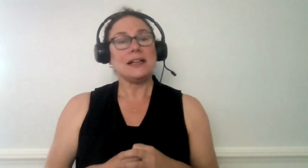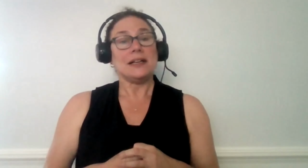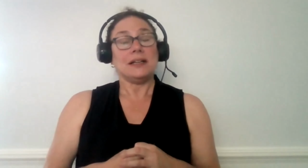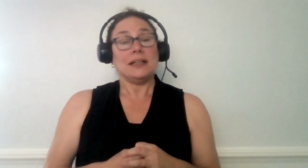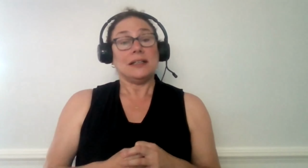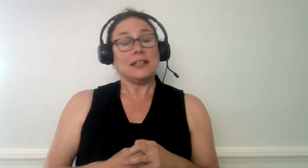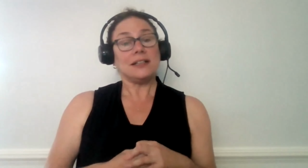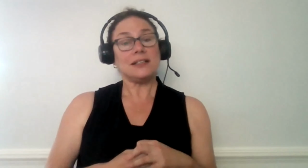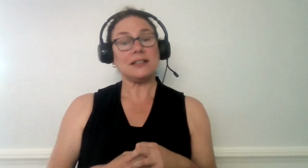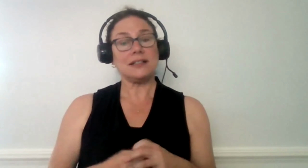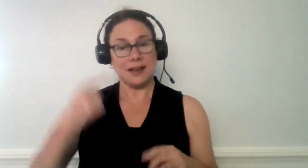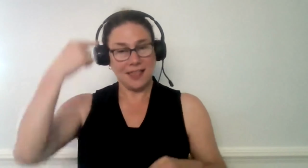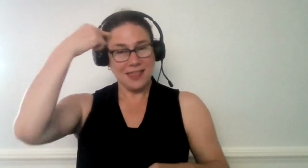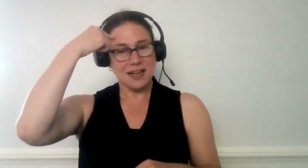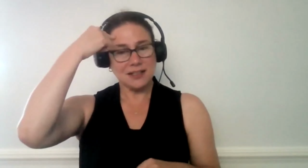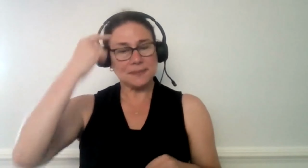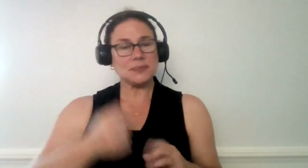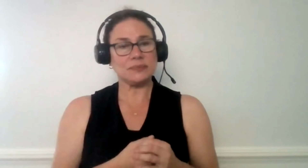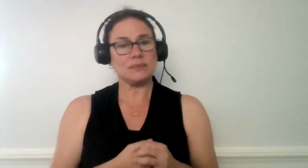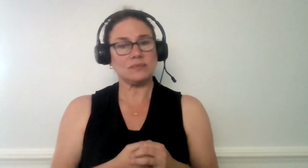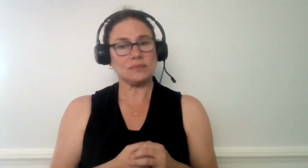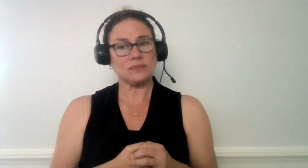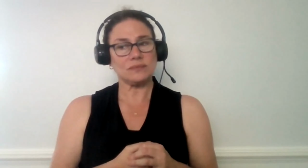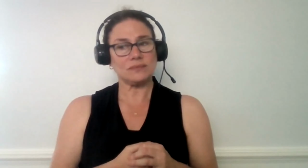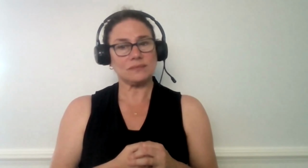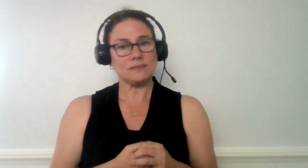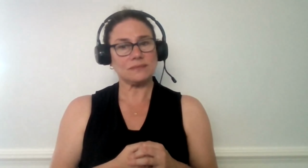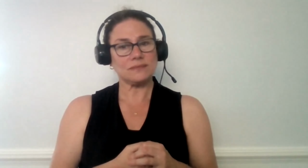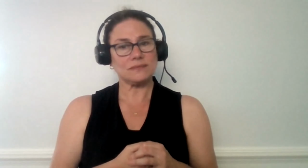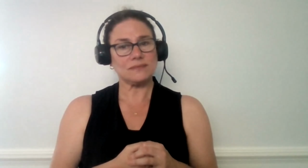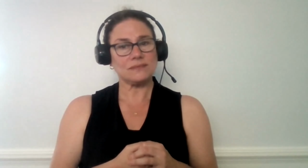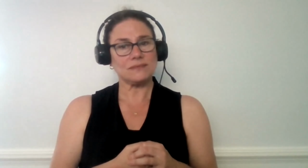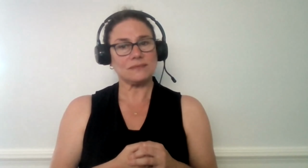Rachael Hu: I think there's no ...